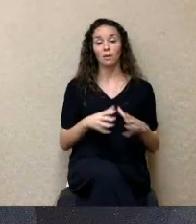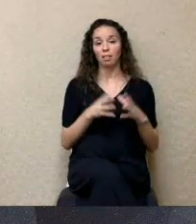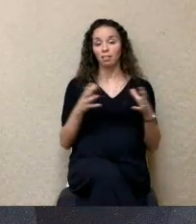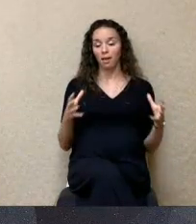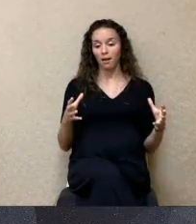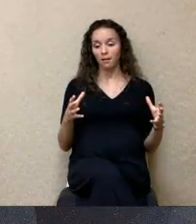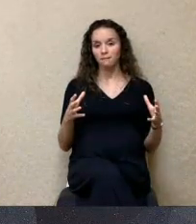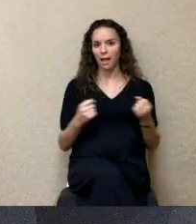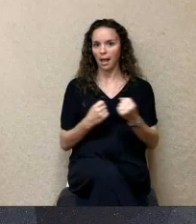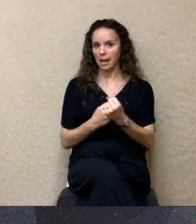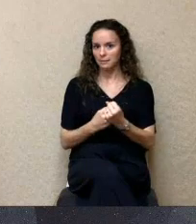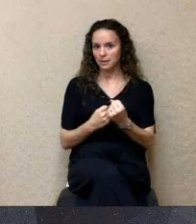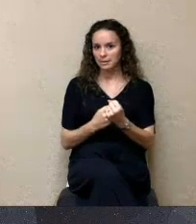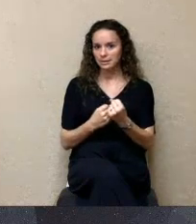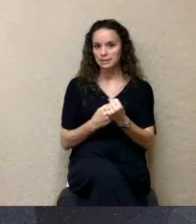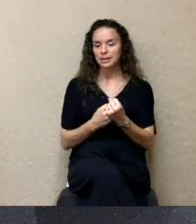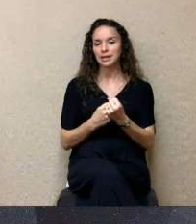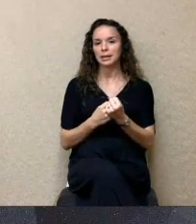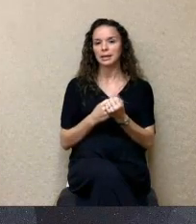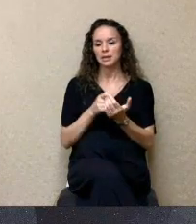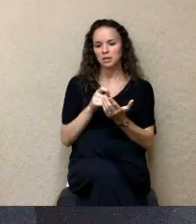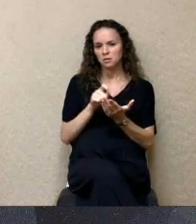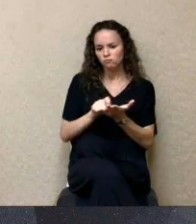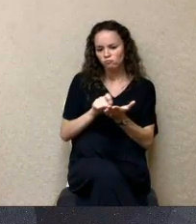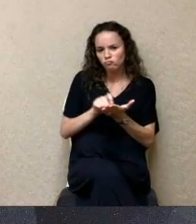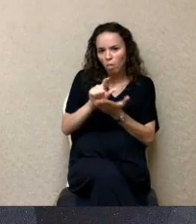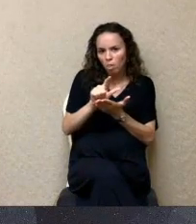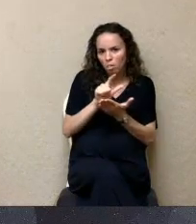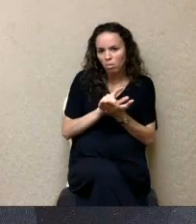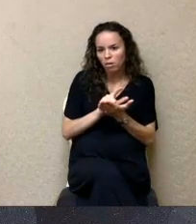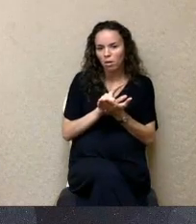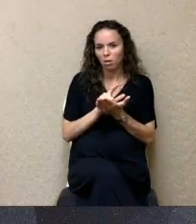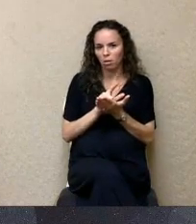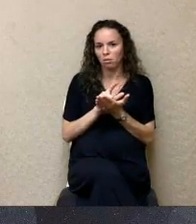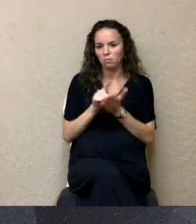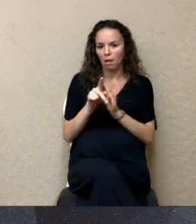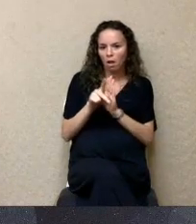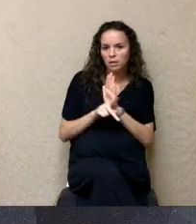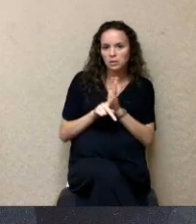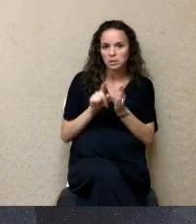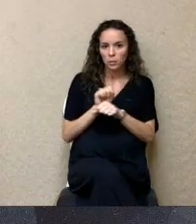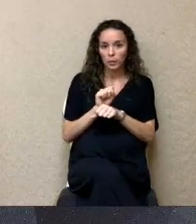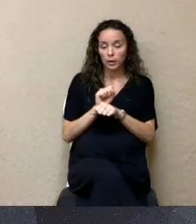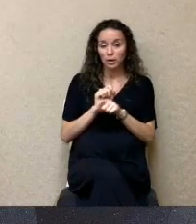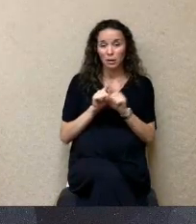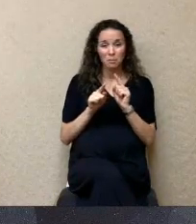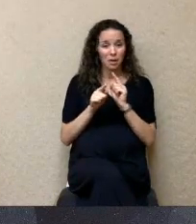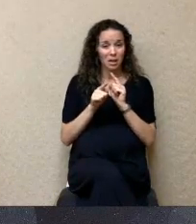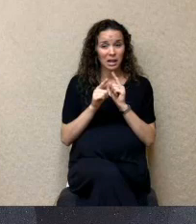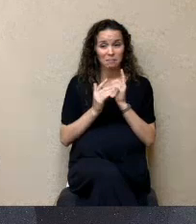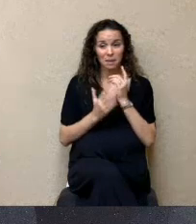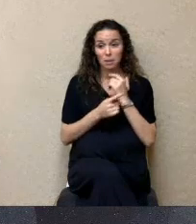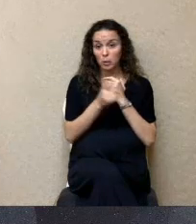advocacy and legislative work, but maybe something that you don't know about what they do is they do a lot of